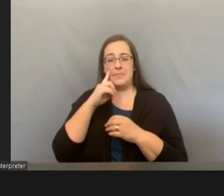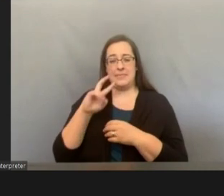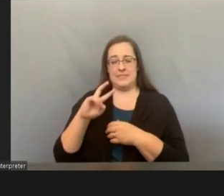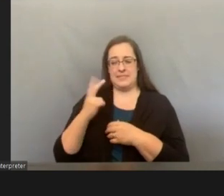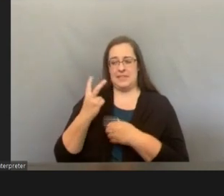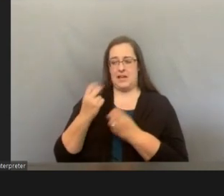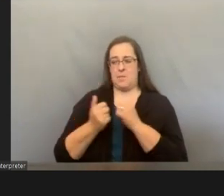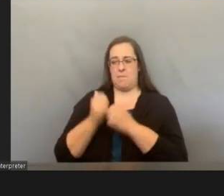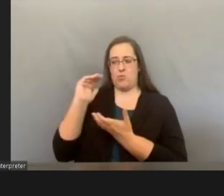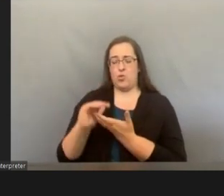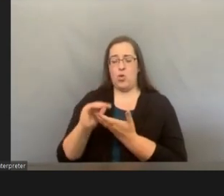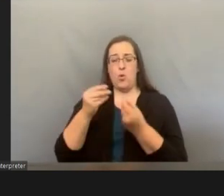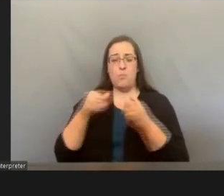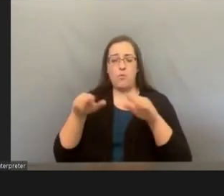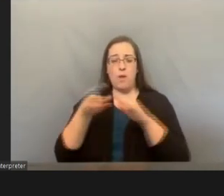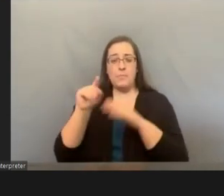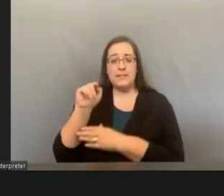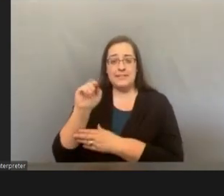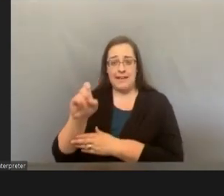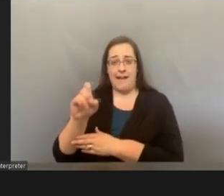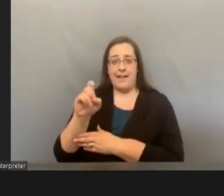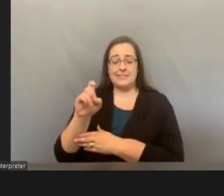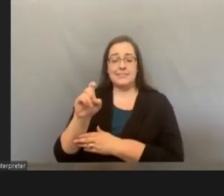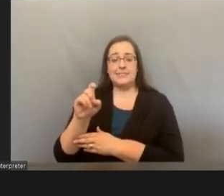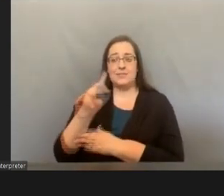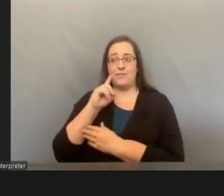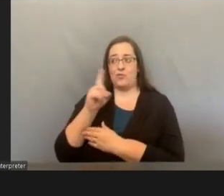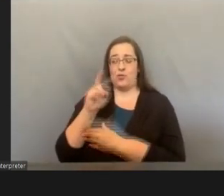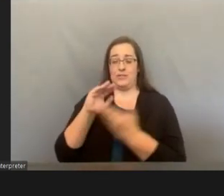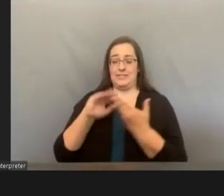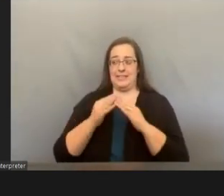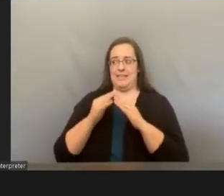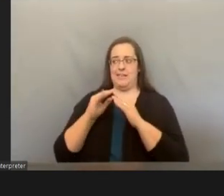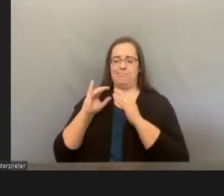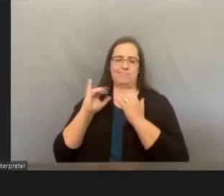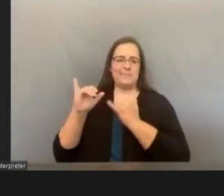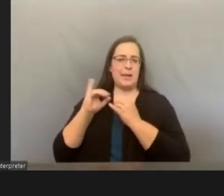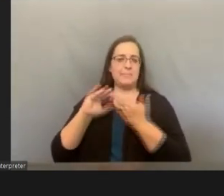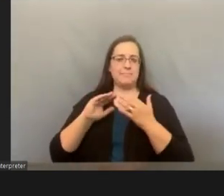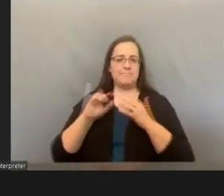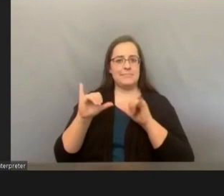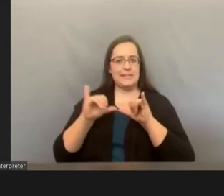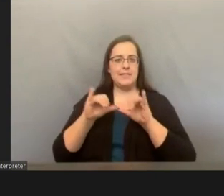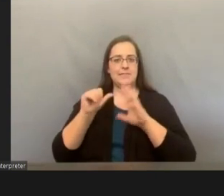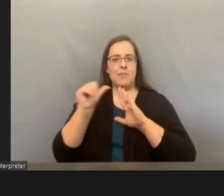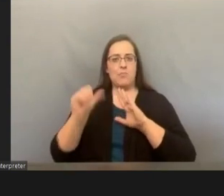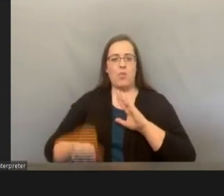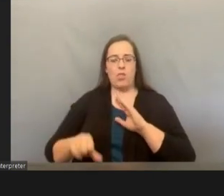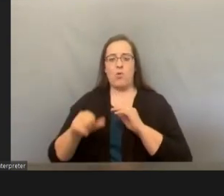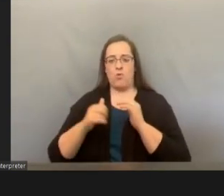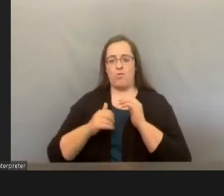ANY LARGE CITY IN THE STATE OF TEXAS. AND WE HAVE, I THINK THE LOWEST.